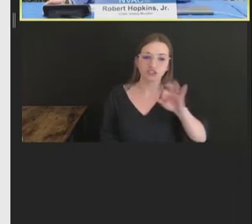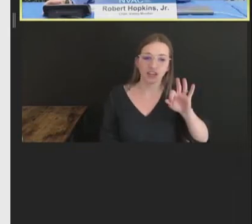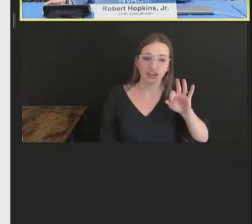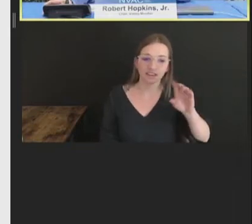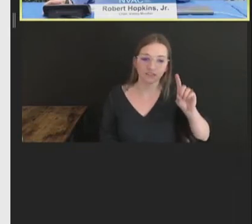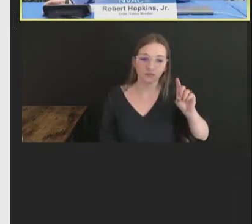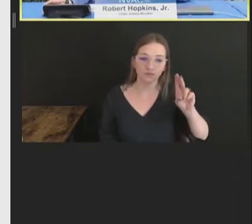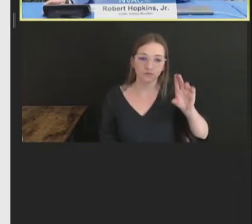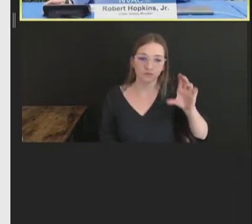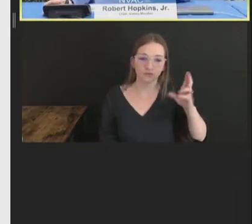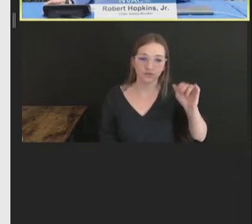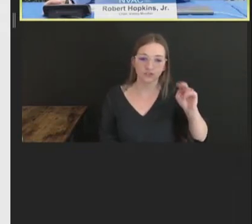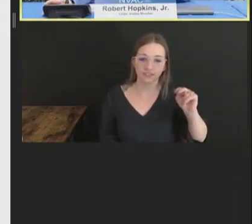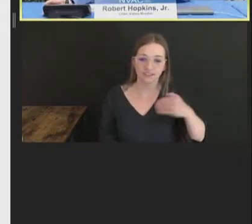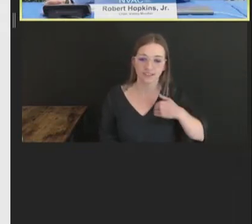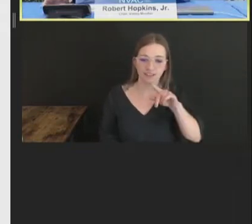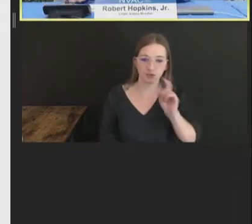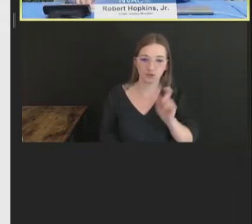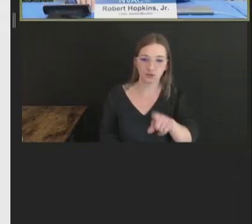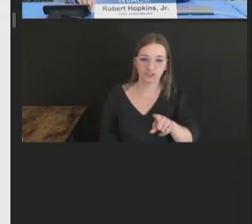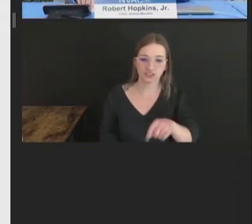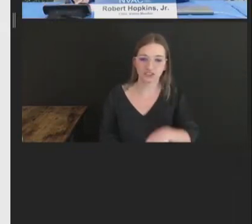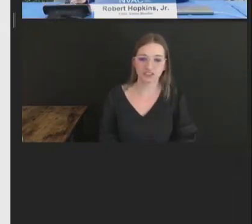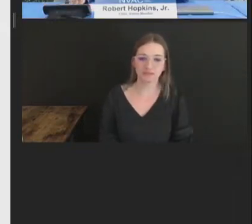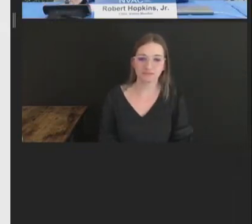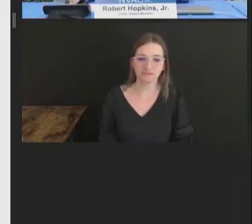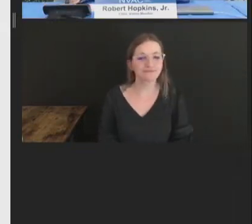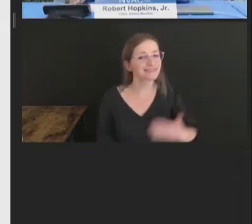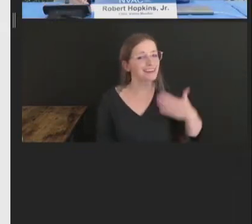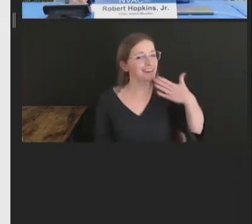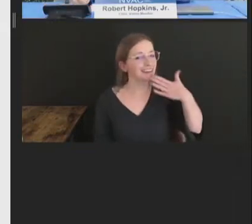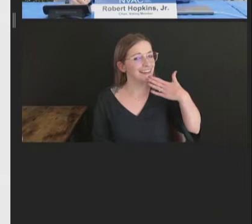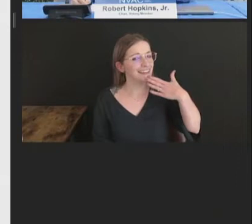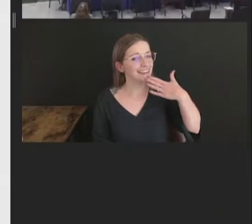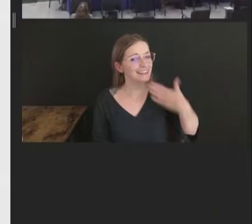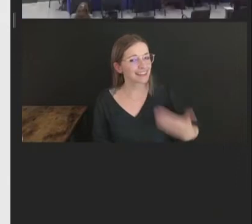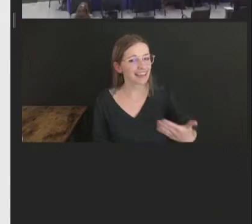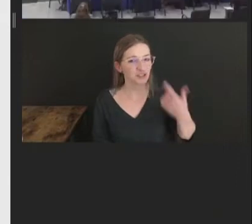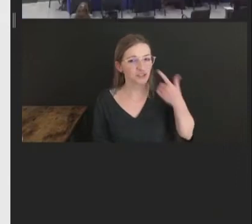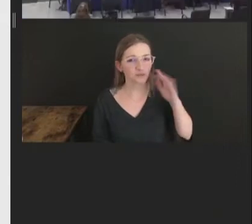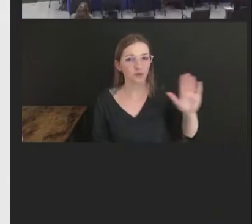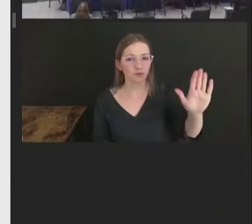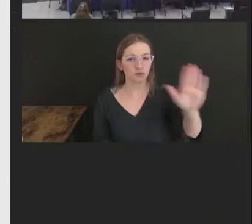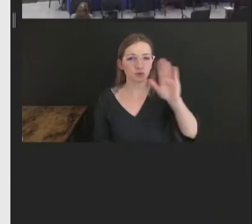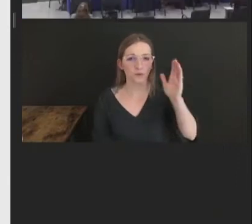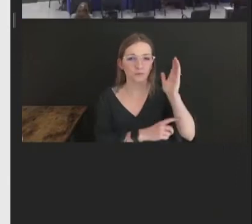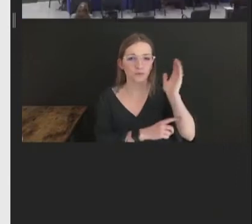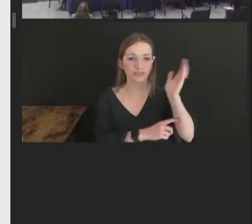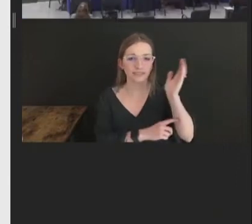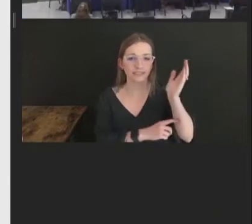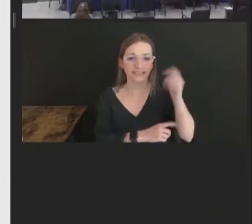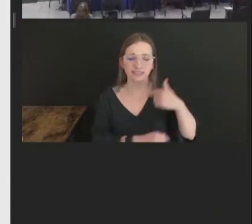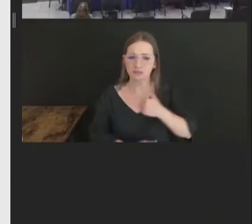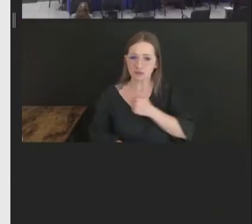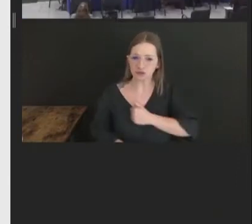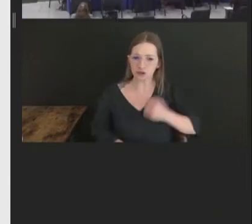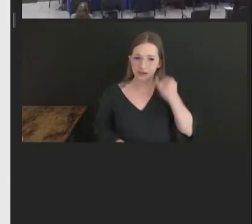Jeff Duchen: Thank you for these presentations. And I'm sorry if I missed it, and feel free to let